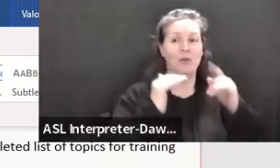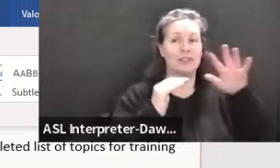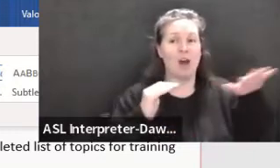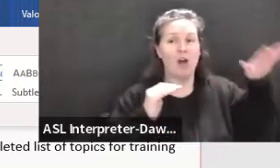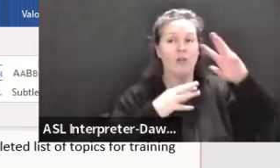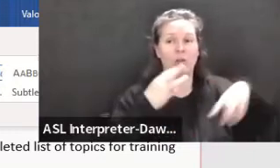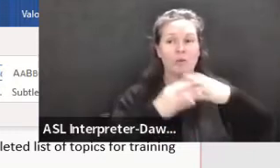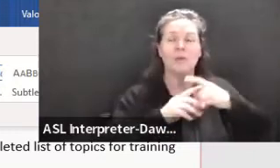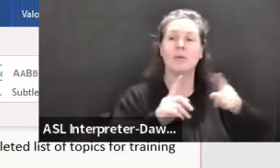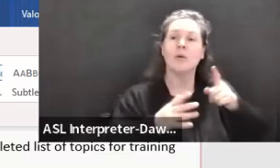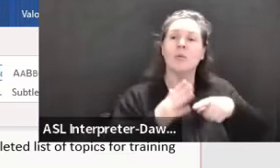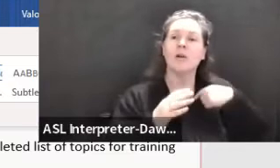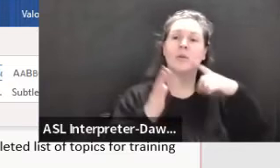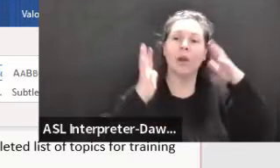to achieve with this training,